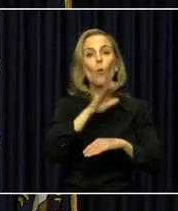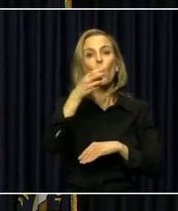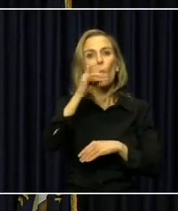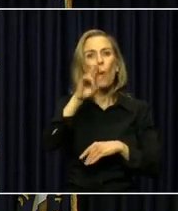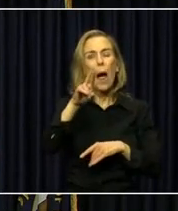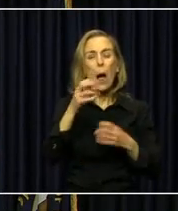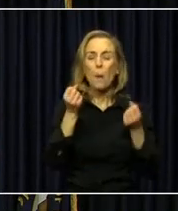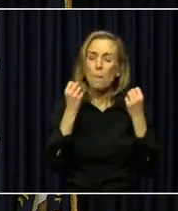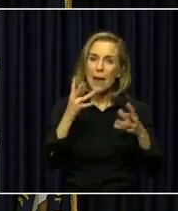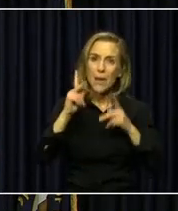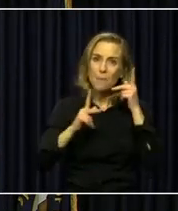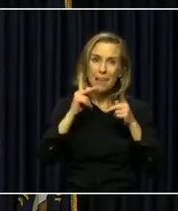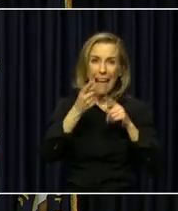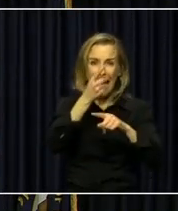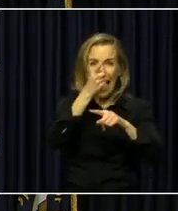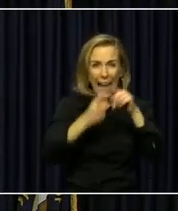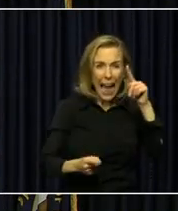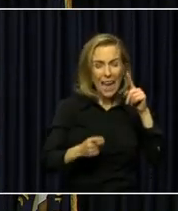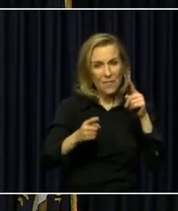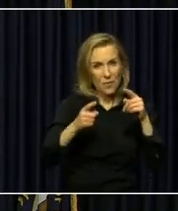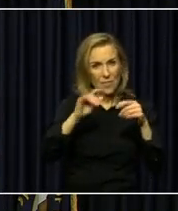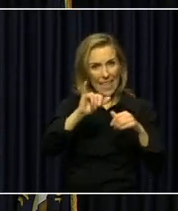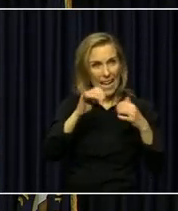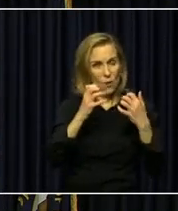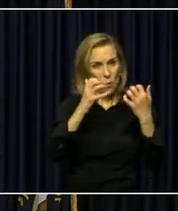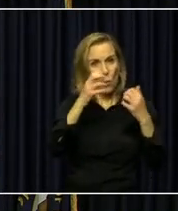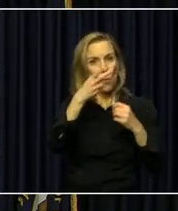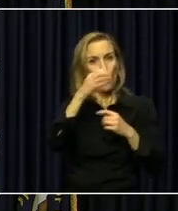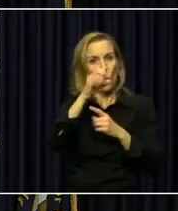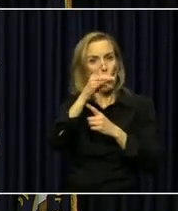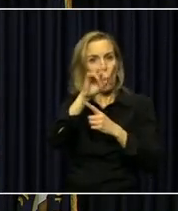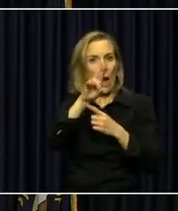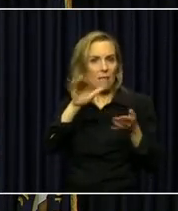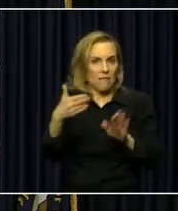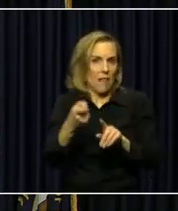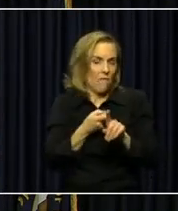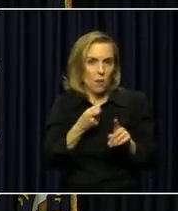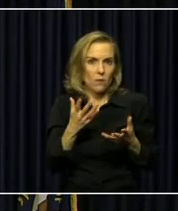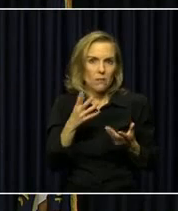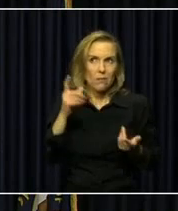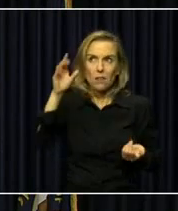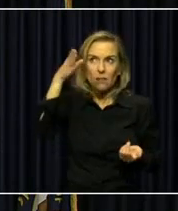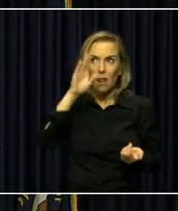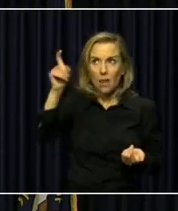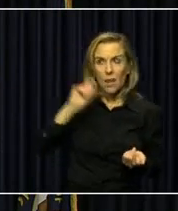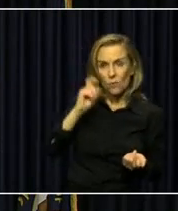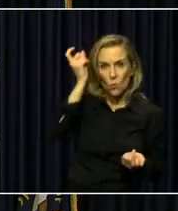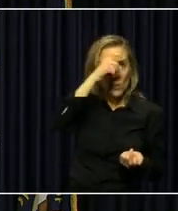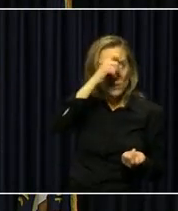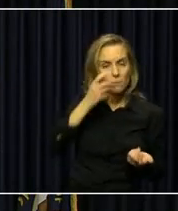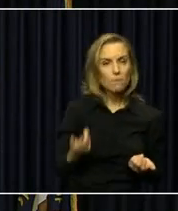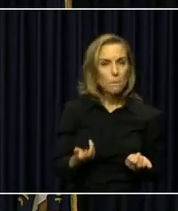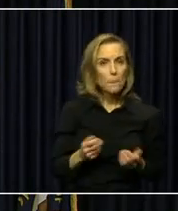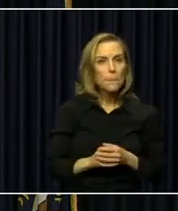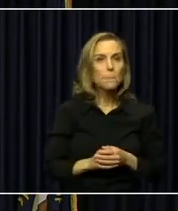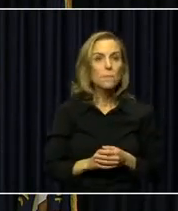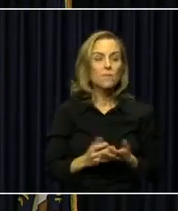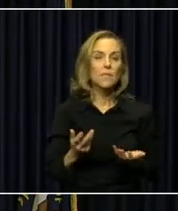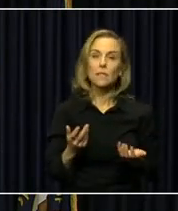LOOK AT A MORE IN-DEPTH ON THE PHASES. SO THE WHITE HOUSE GUIDANCE, YOU